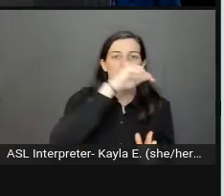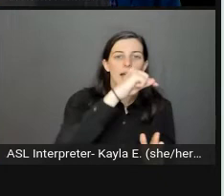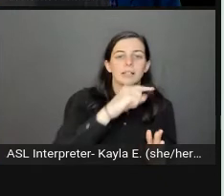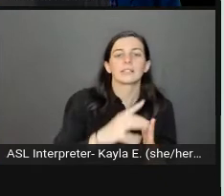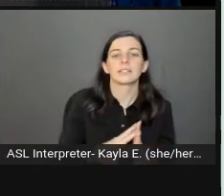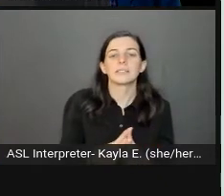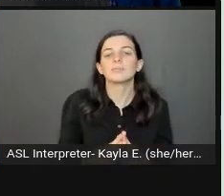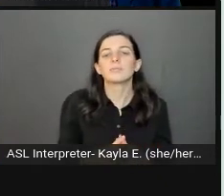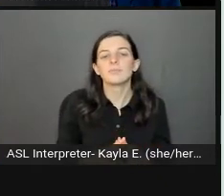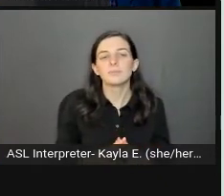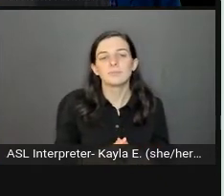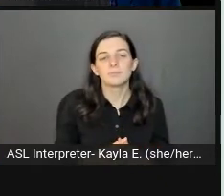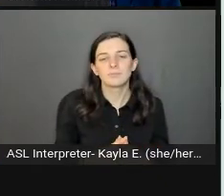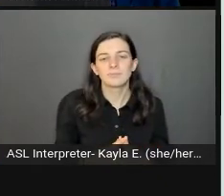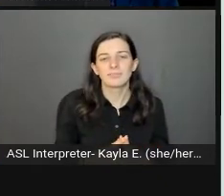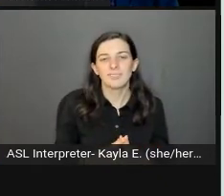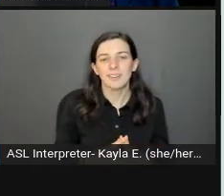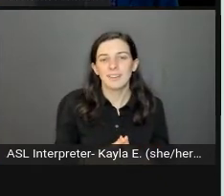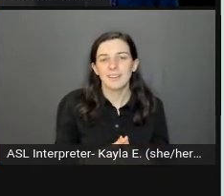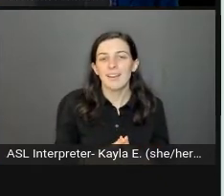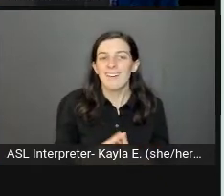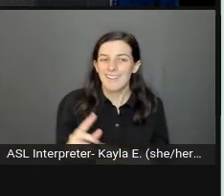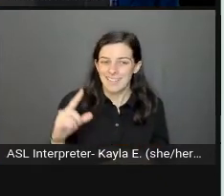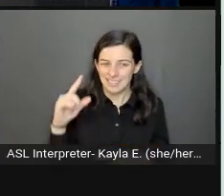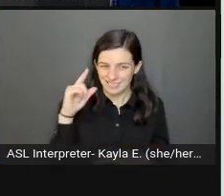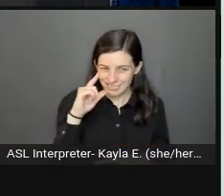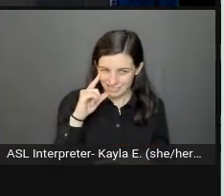I think I need to ensure that we're in the right place now.